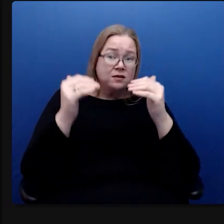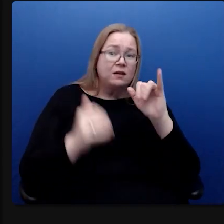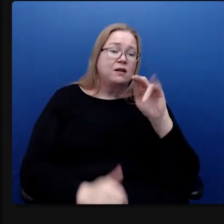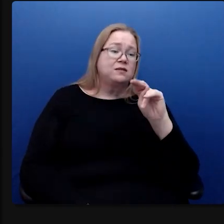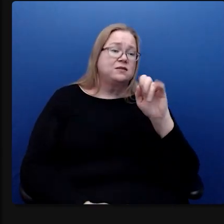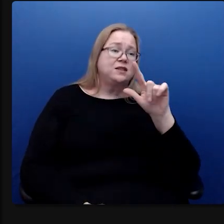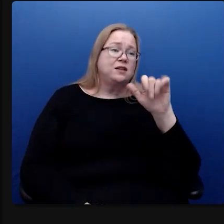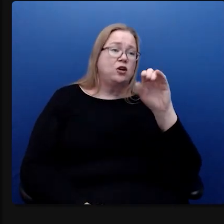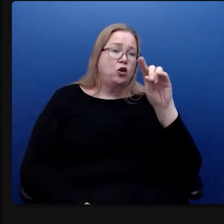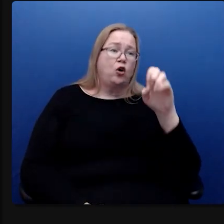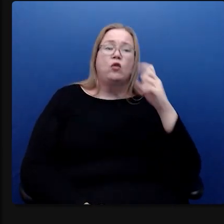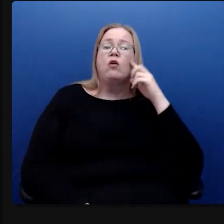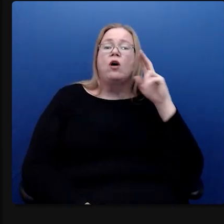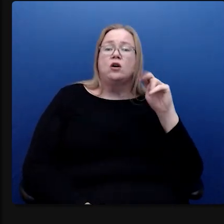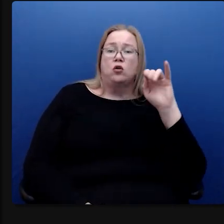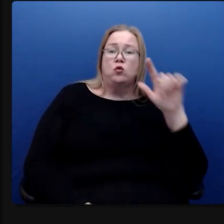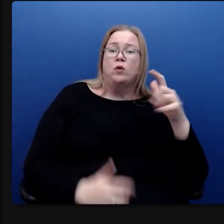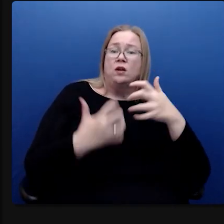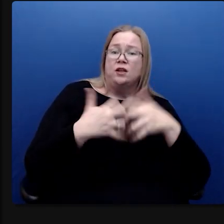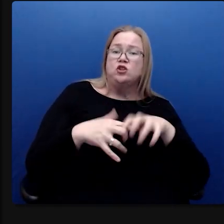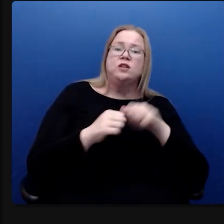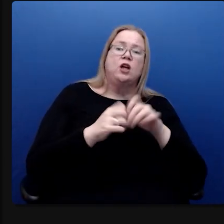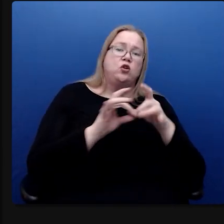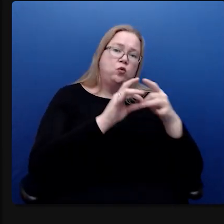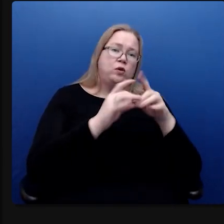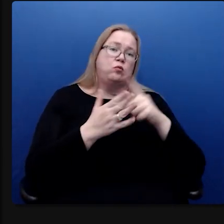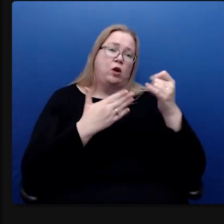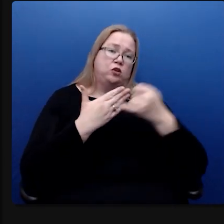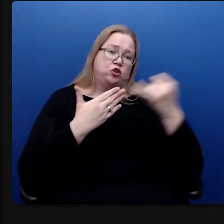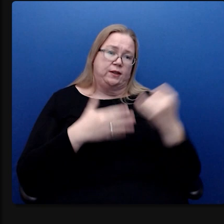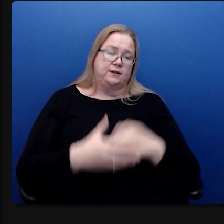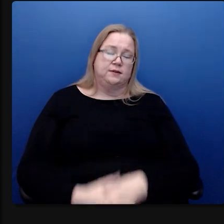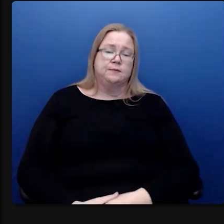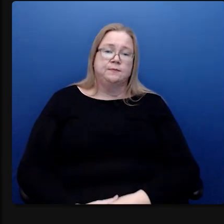[David] Next up, IntelliCode for Unreal Engine and Unity projects.